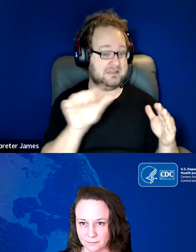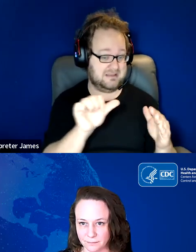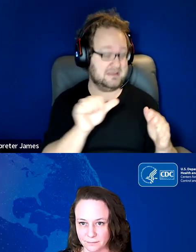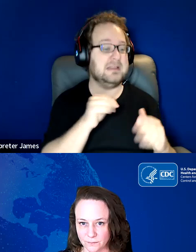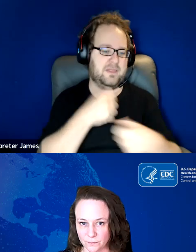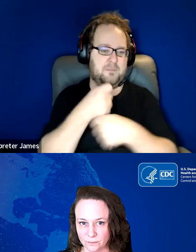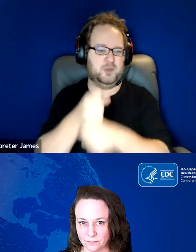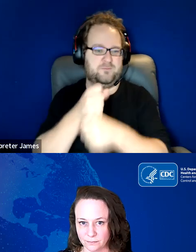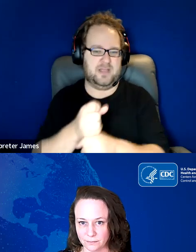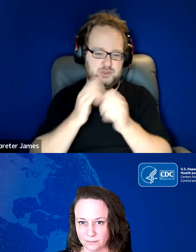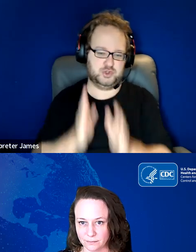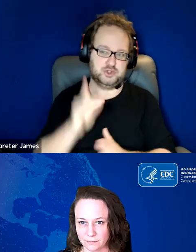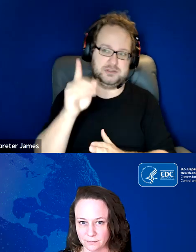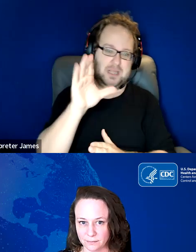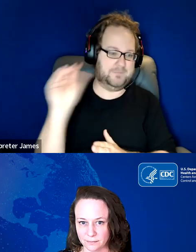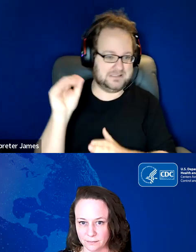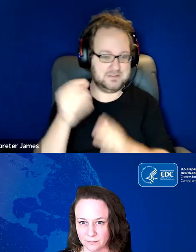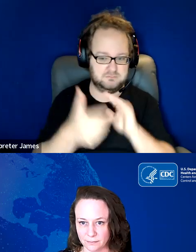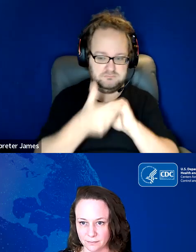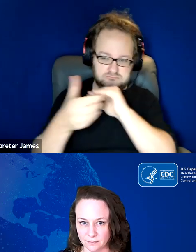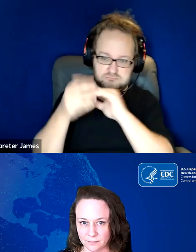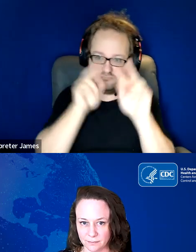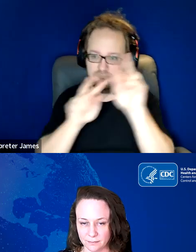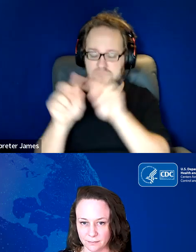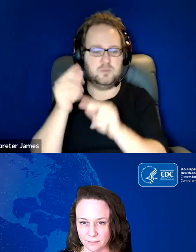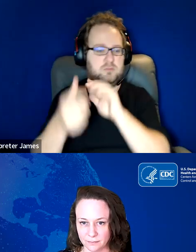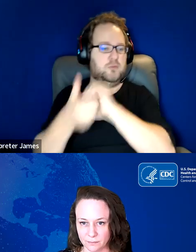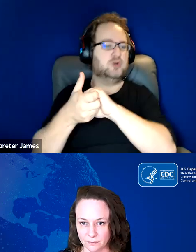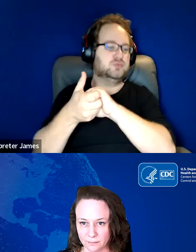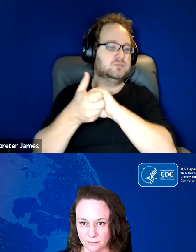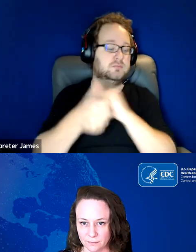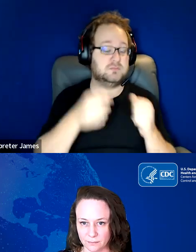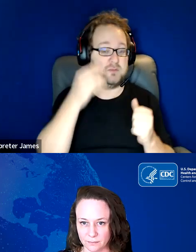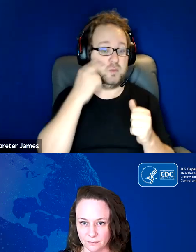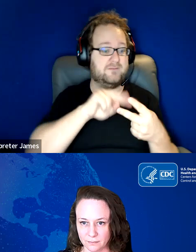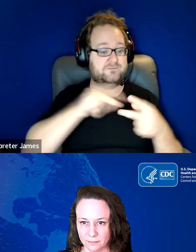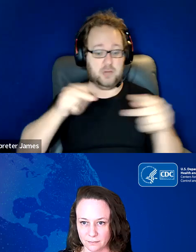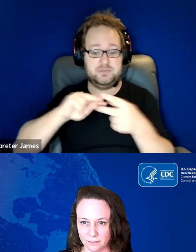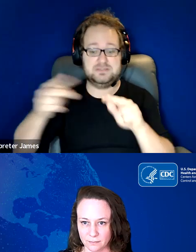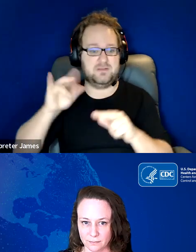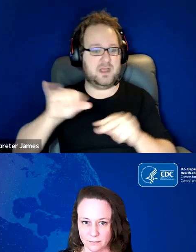test to make sure that even with the variants that are circulating now, that the rapid antigen tests are still